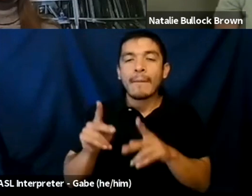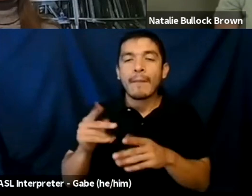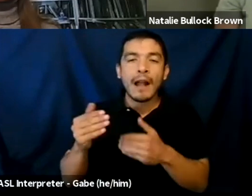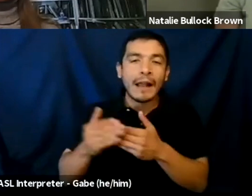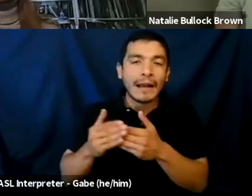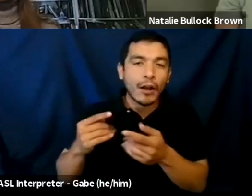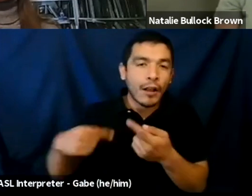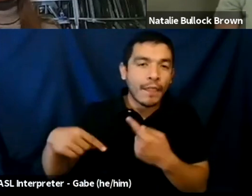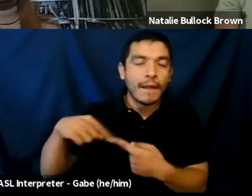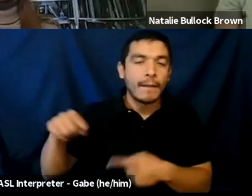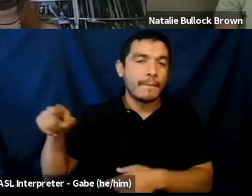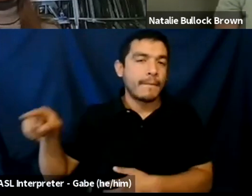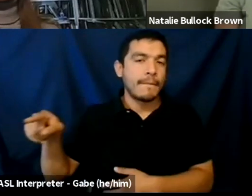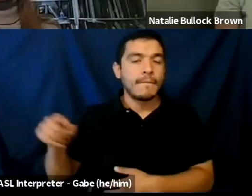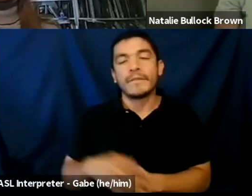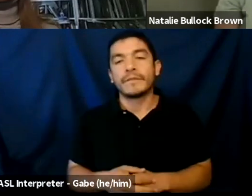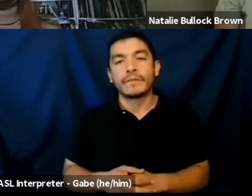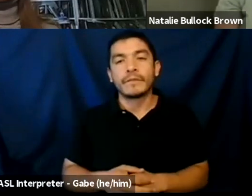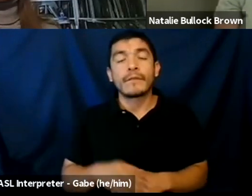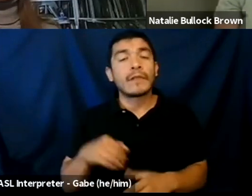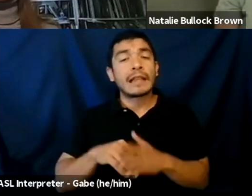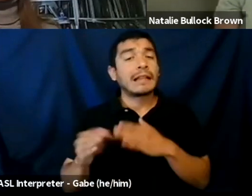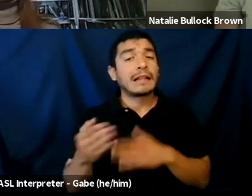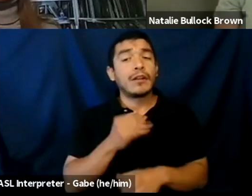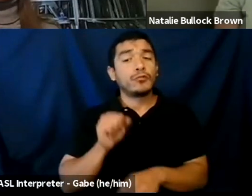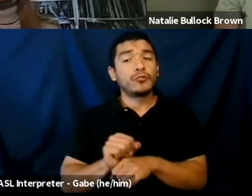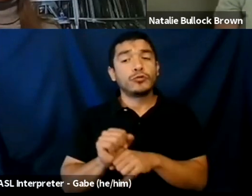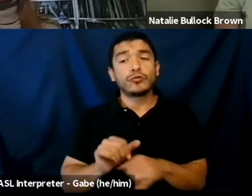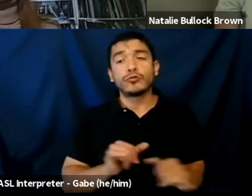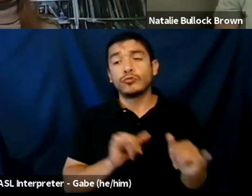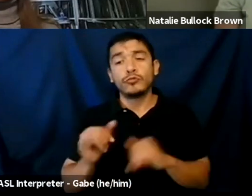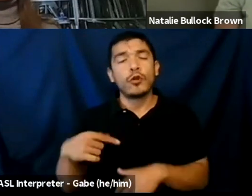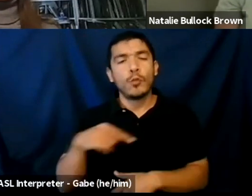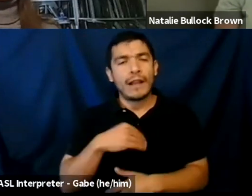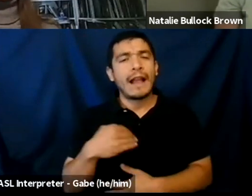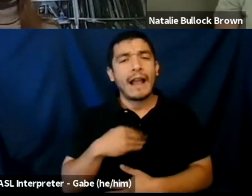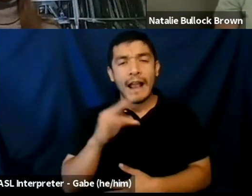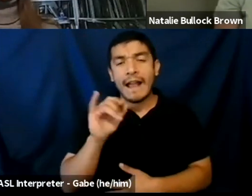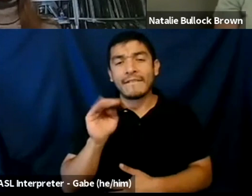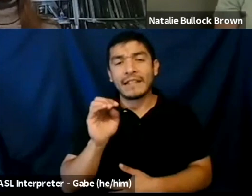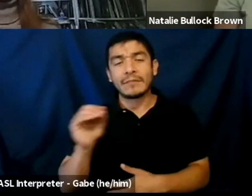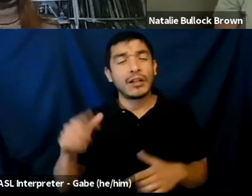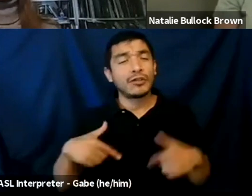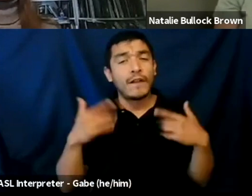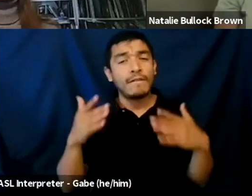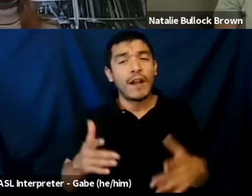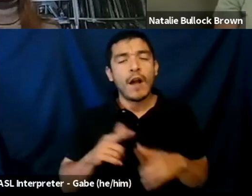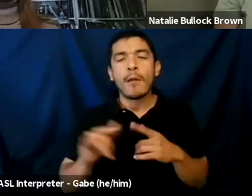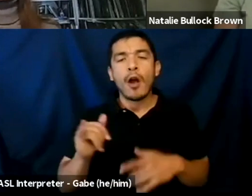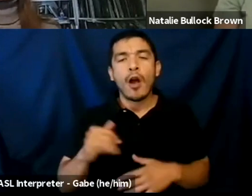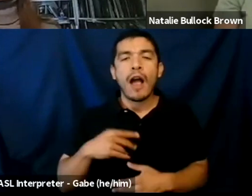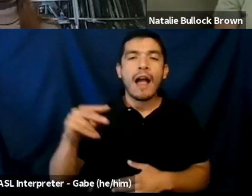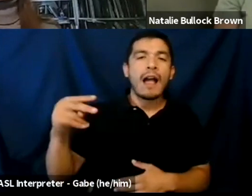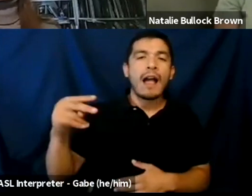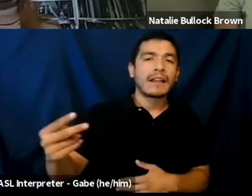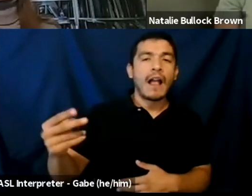And so, in our work too, we have victims and survivors, but there's also secondary and tertiary victims and survivors.